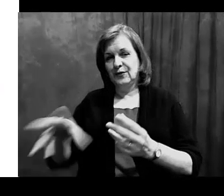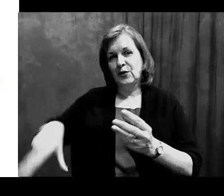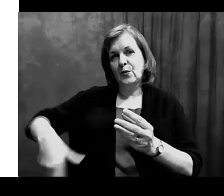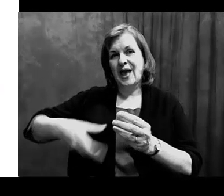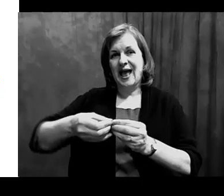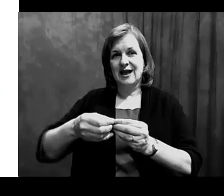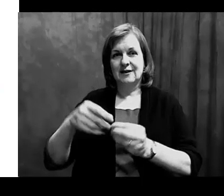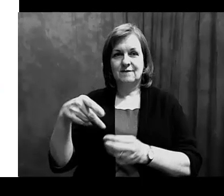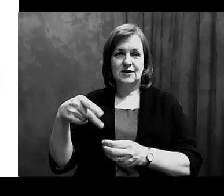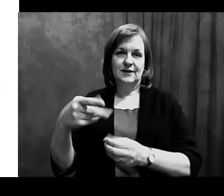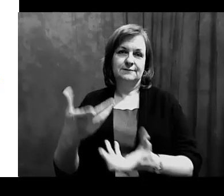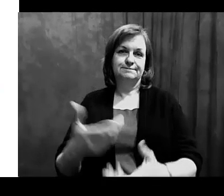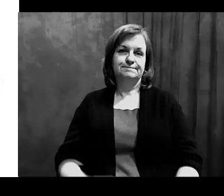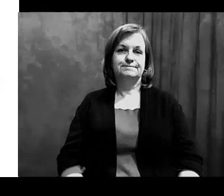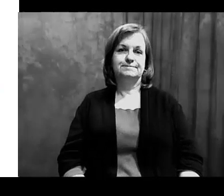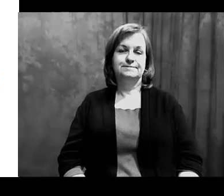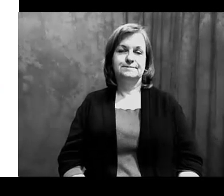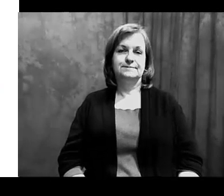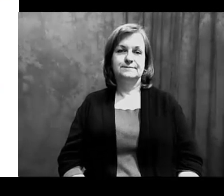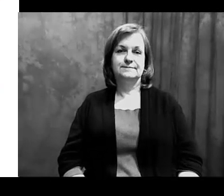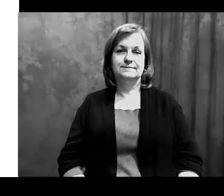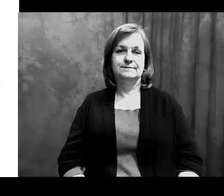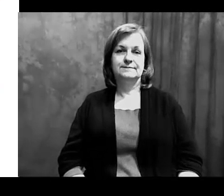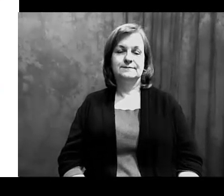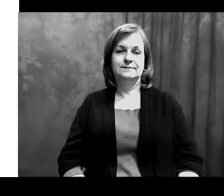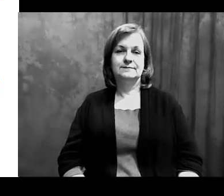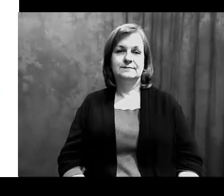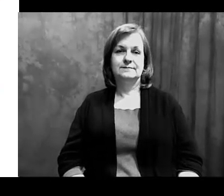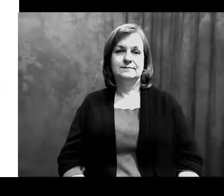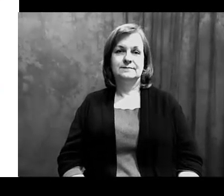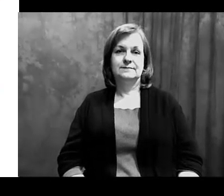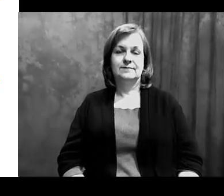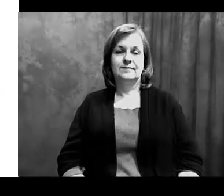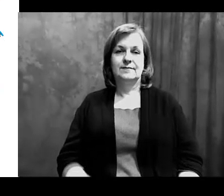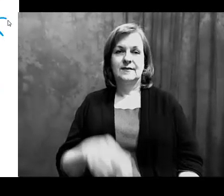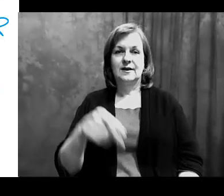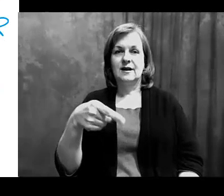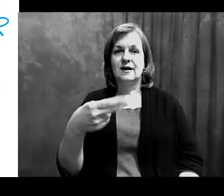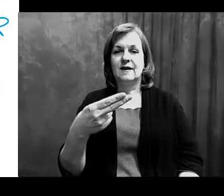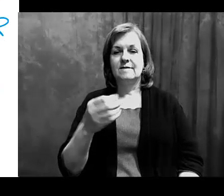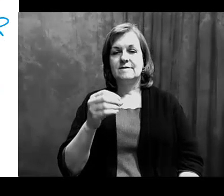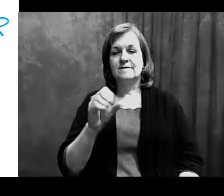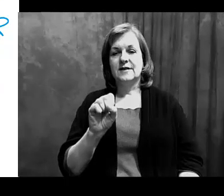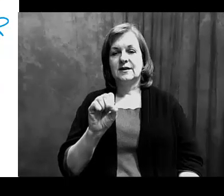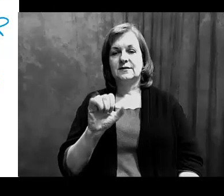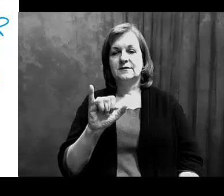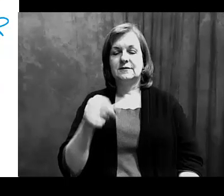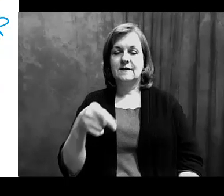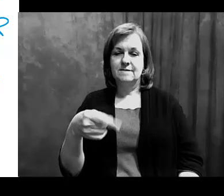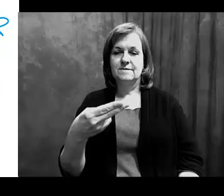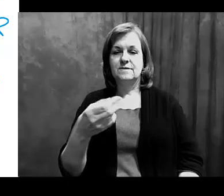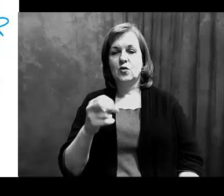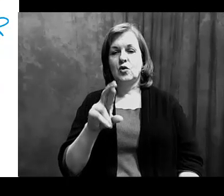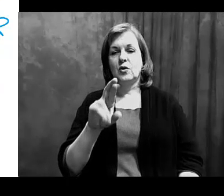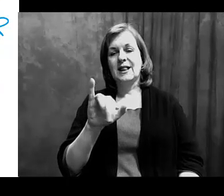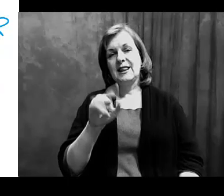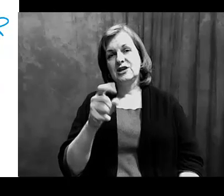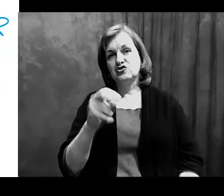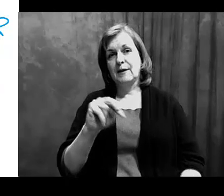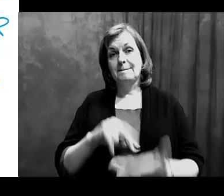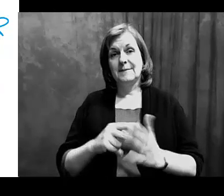we just add a phosphate so phosphorylation is the addition